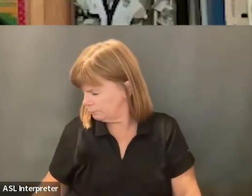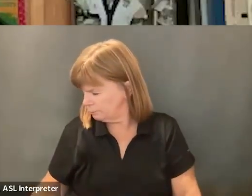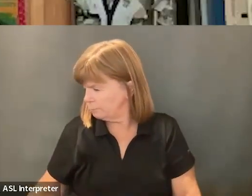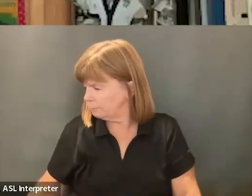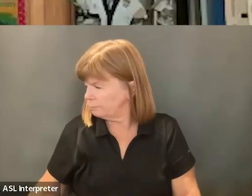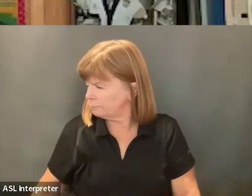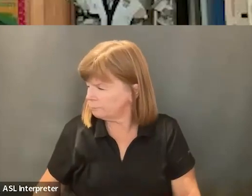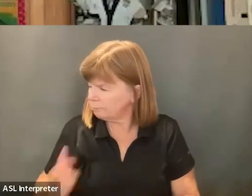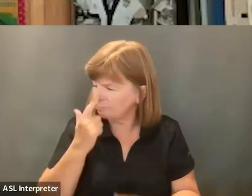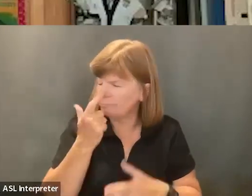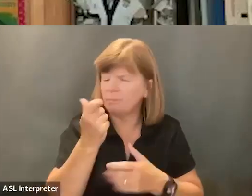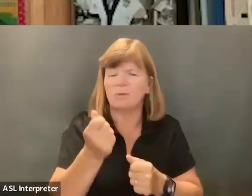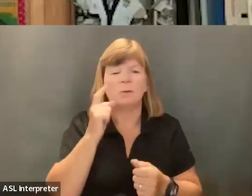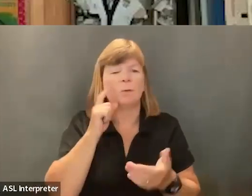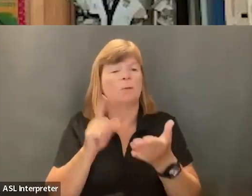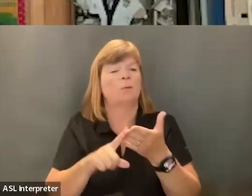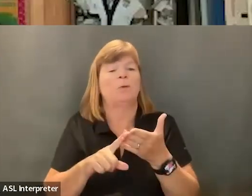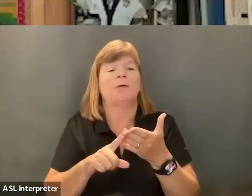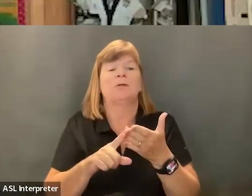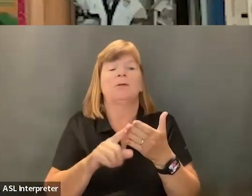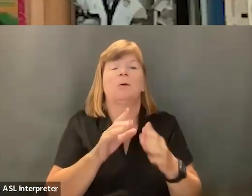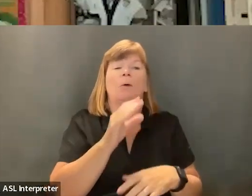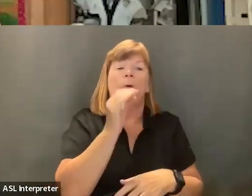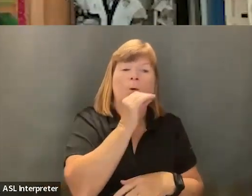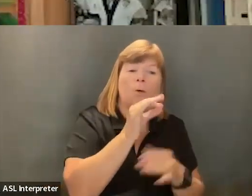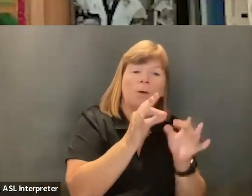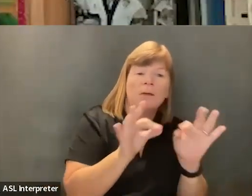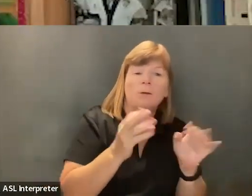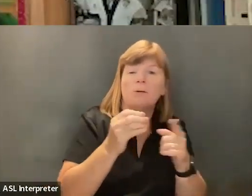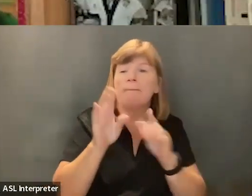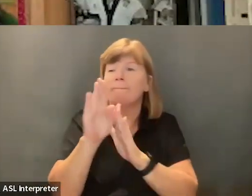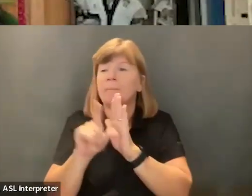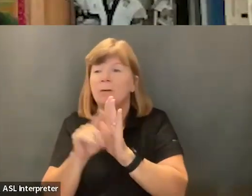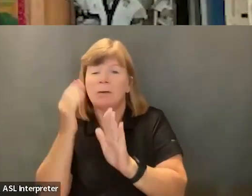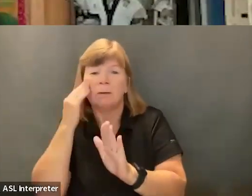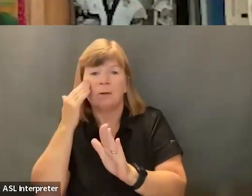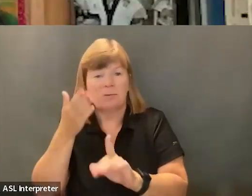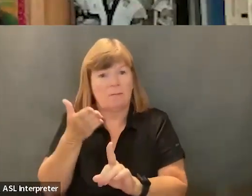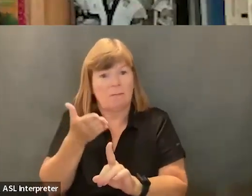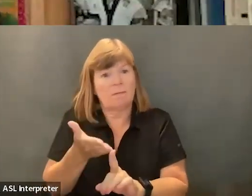language and background knowledge while it was in there some of the time really was was largely